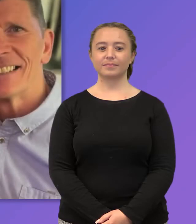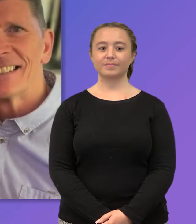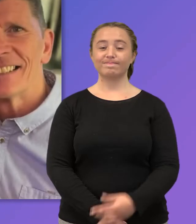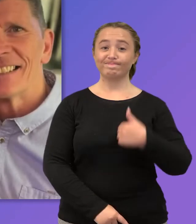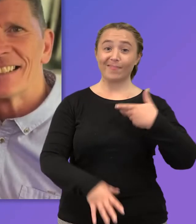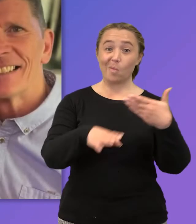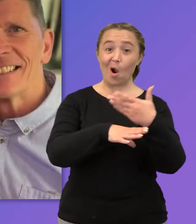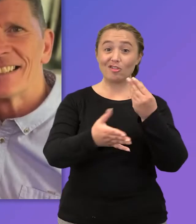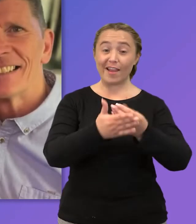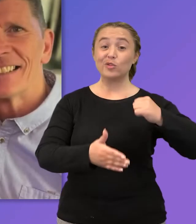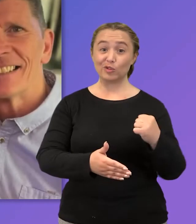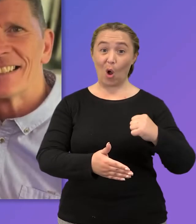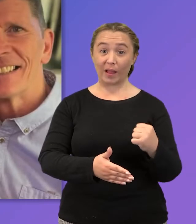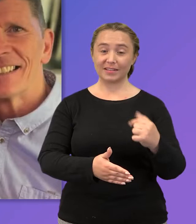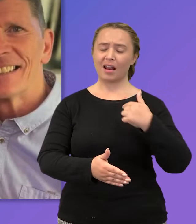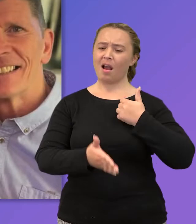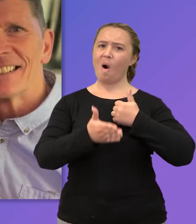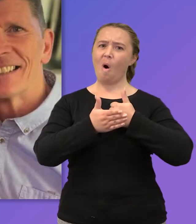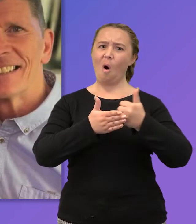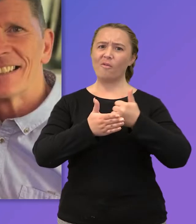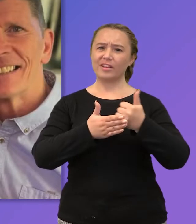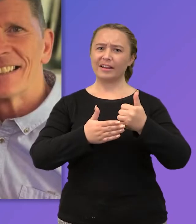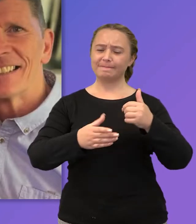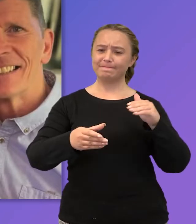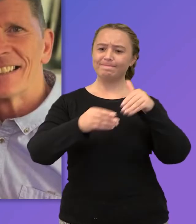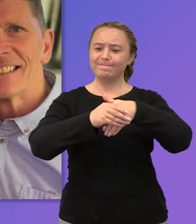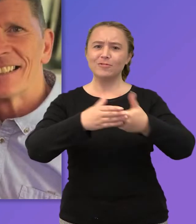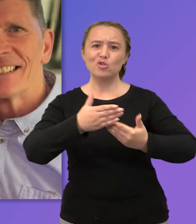Working for Revenue Scotland. I am regularly presented with new challenges and opportunities